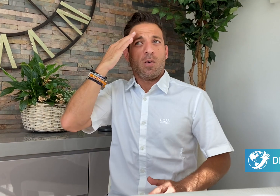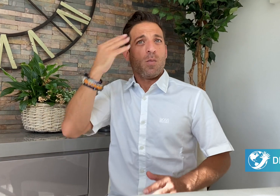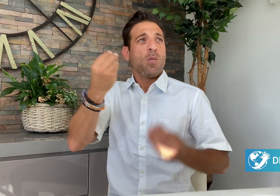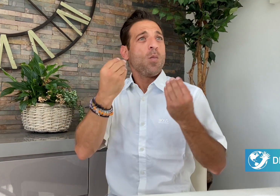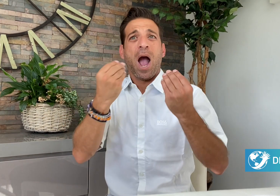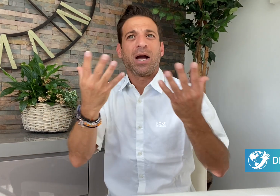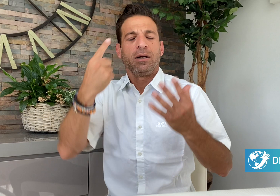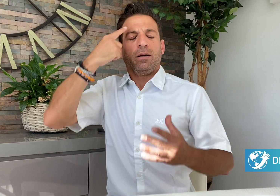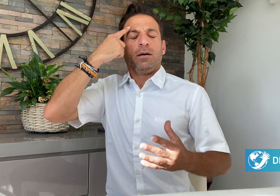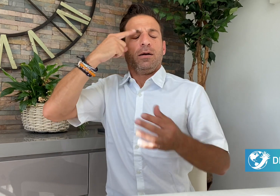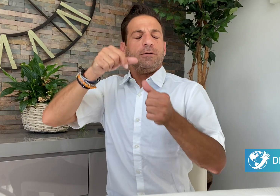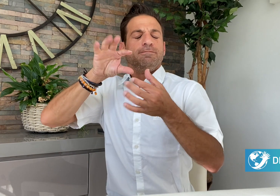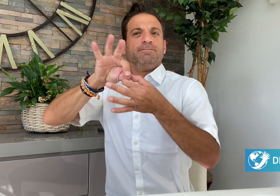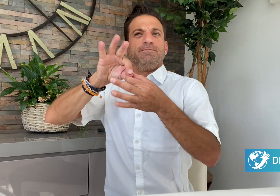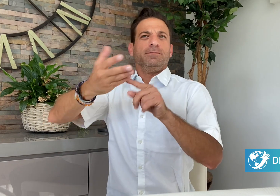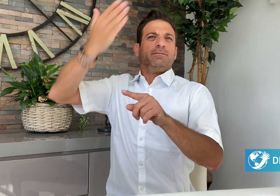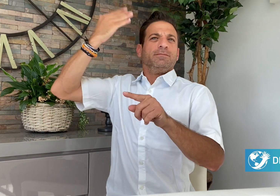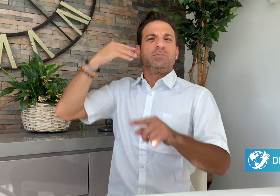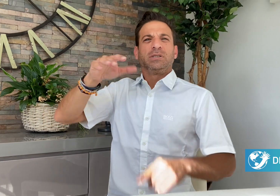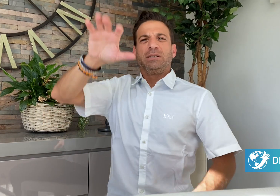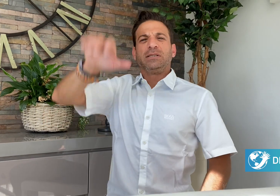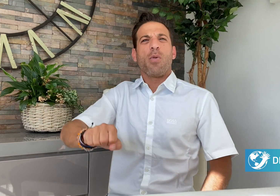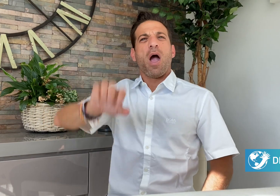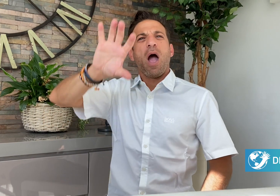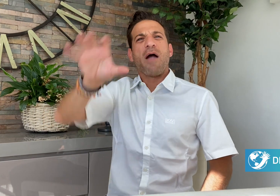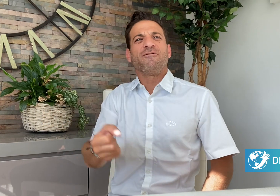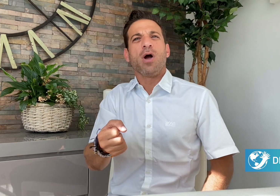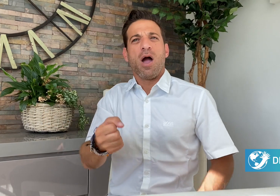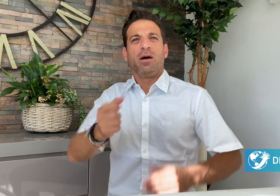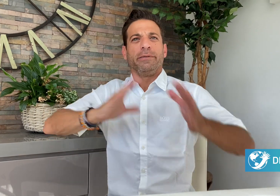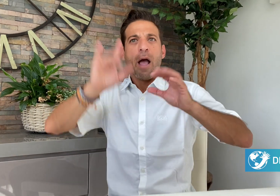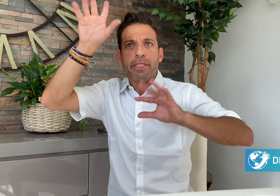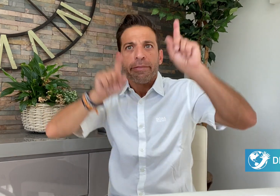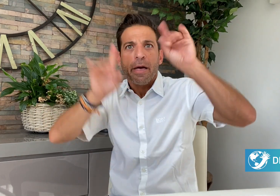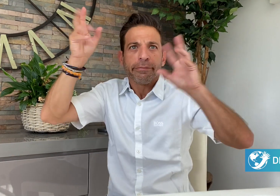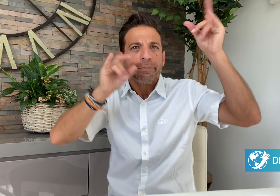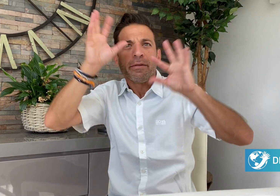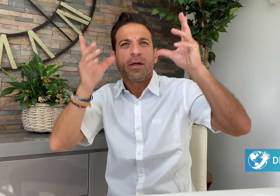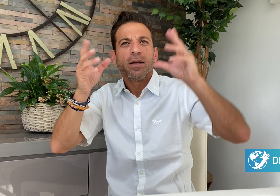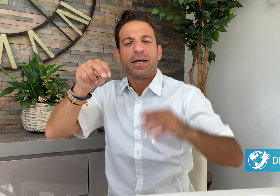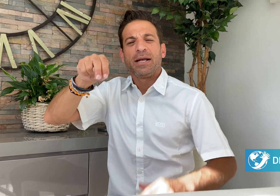interpreters after a video of a fake South African Sign Language